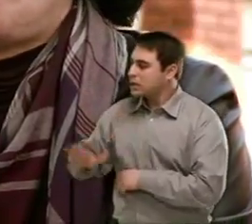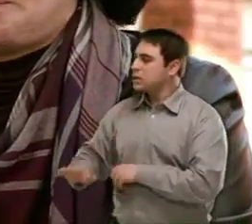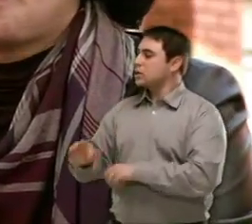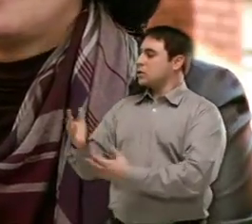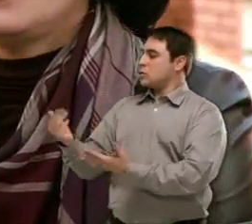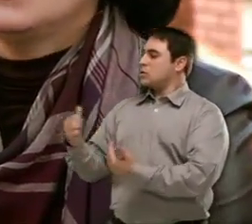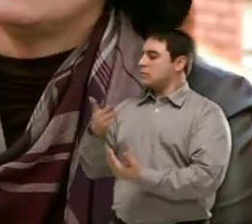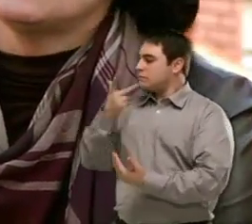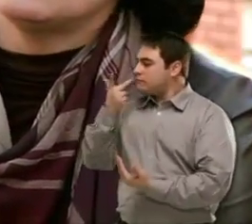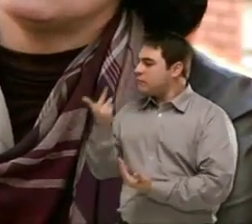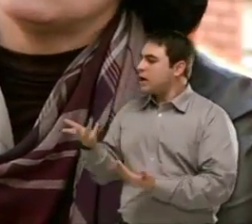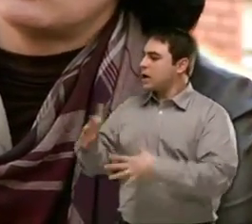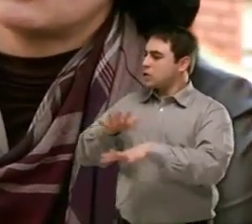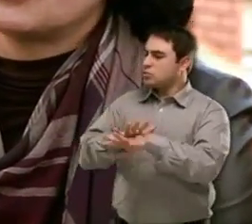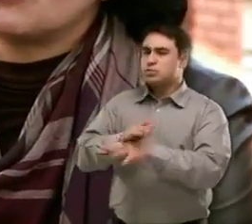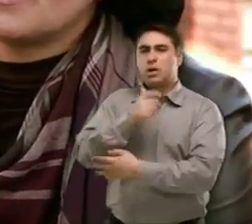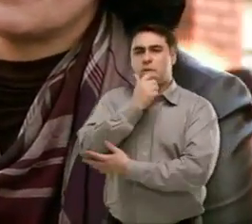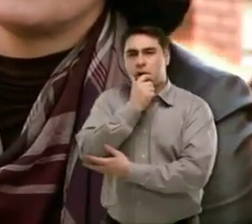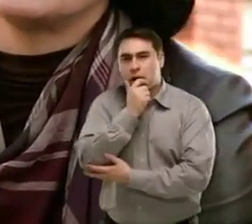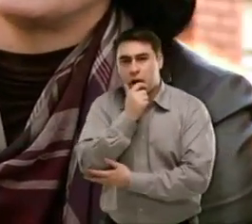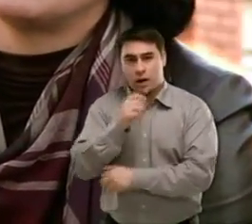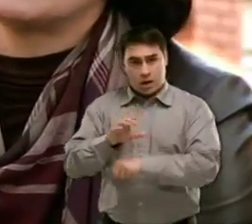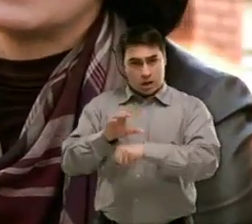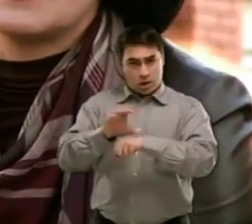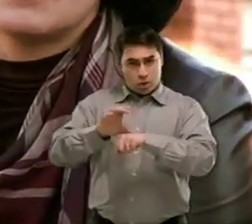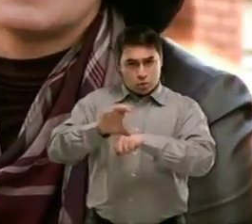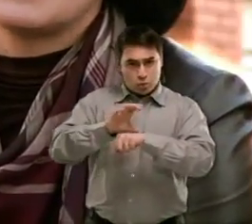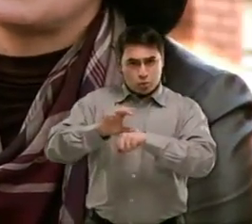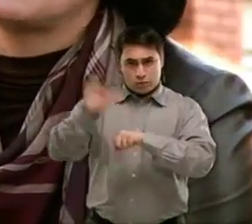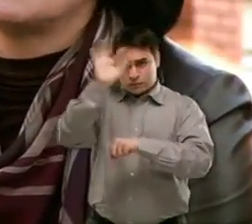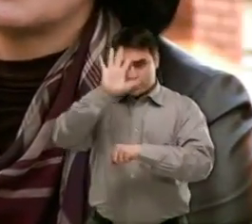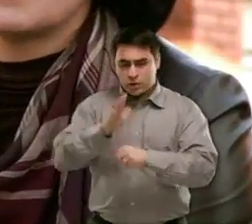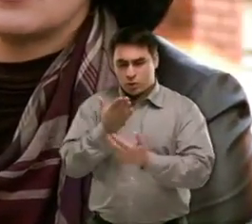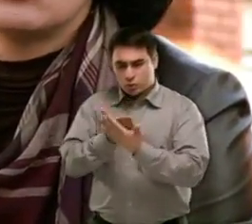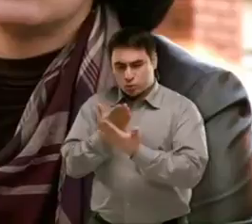So we studied the Constitution, the Declaration of Salamanca, the law,